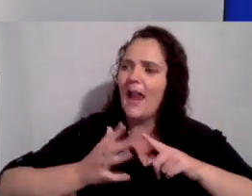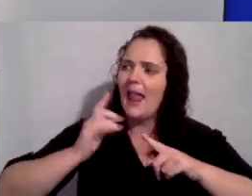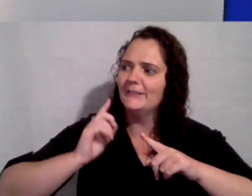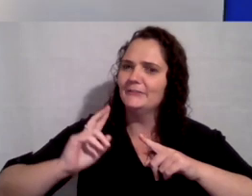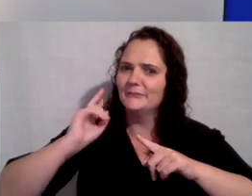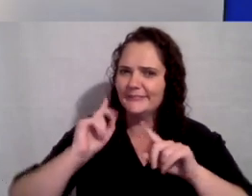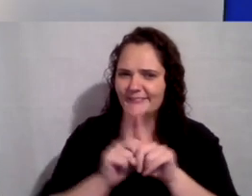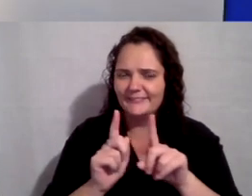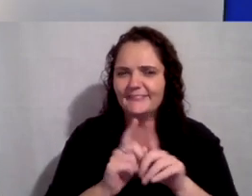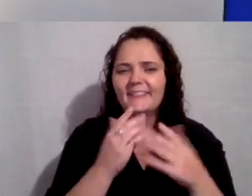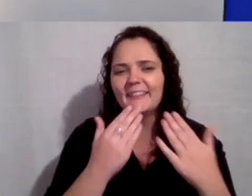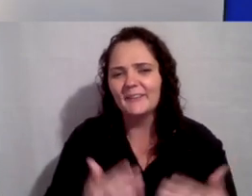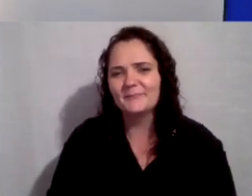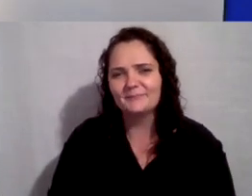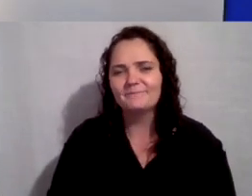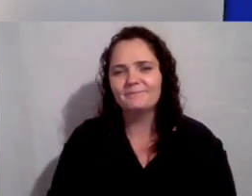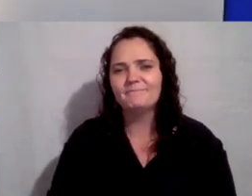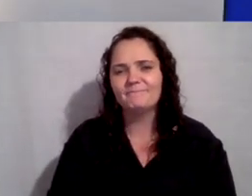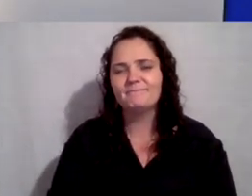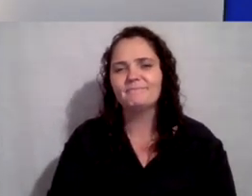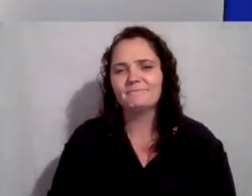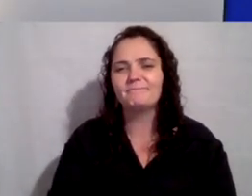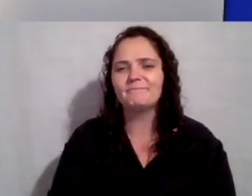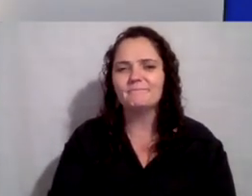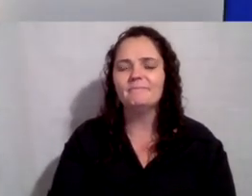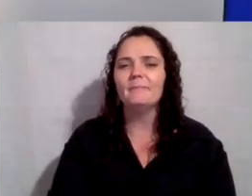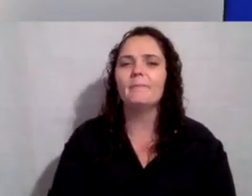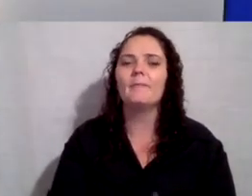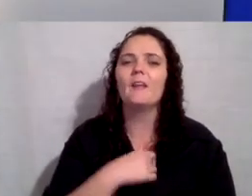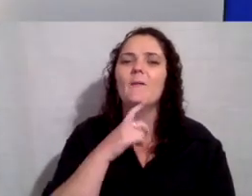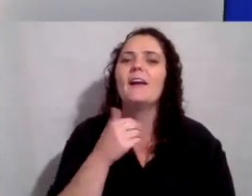you so much y'all, fantastic Alright so let me just do a quick